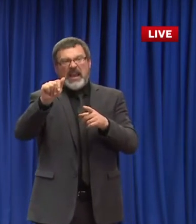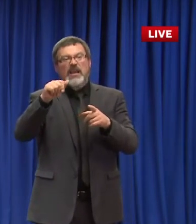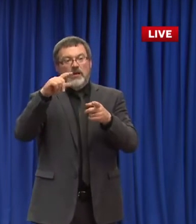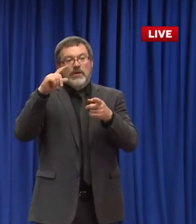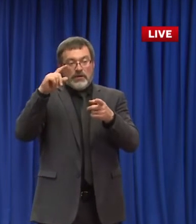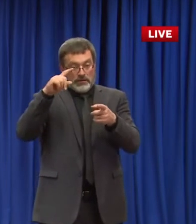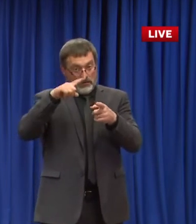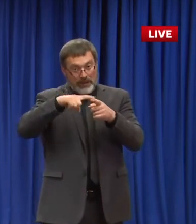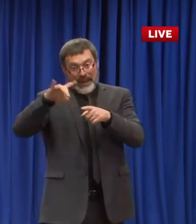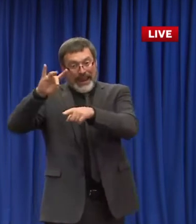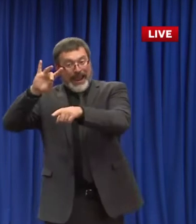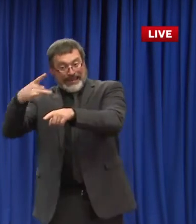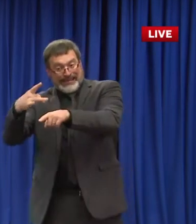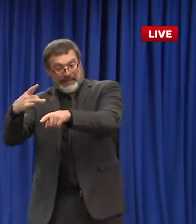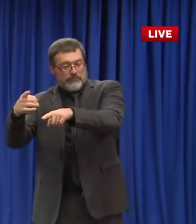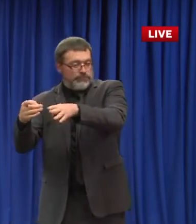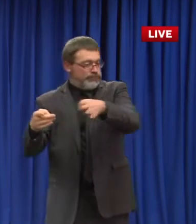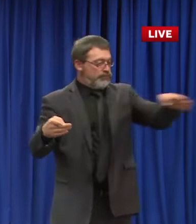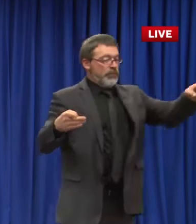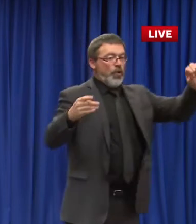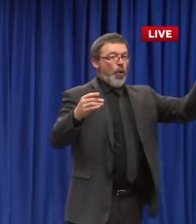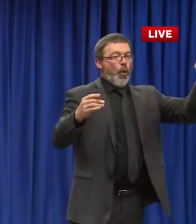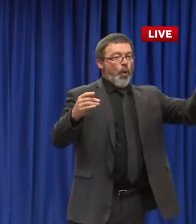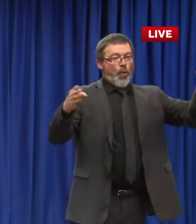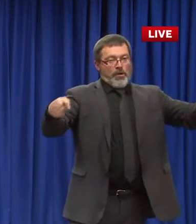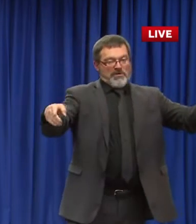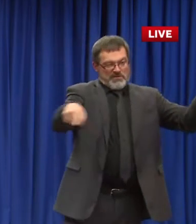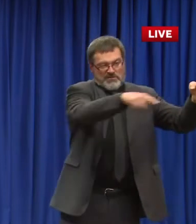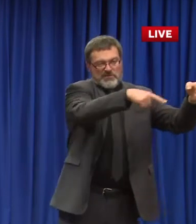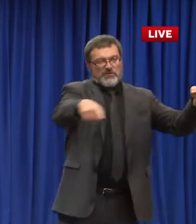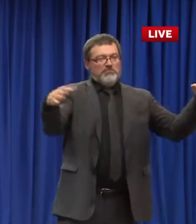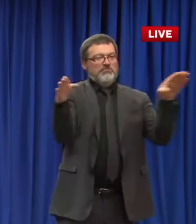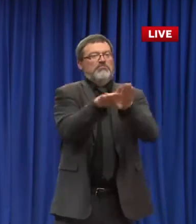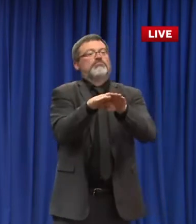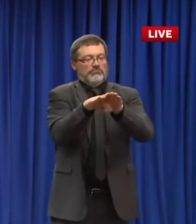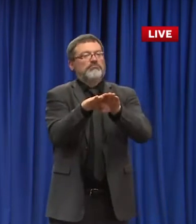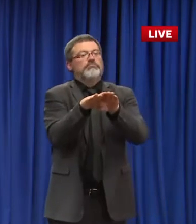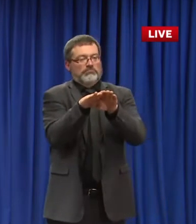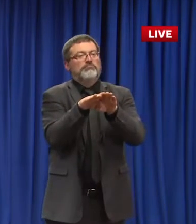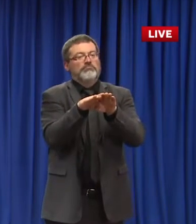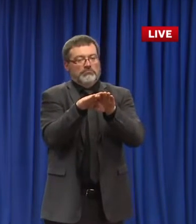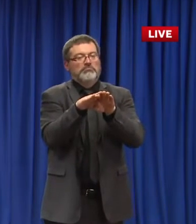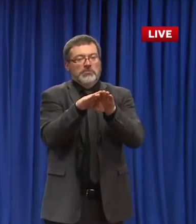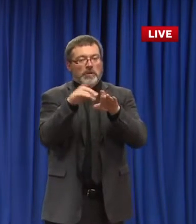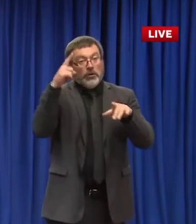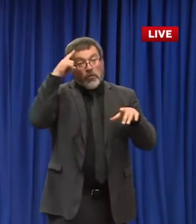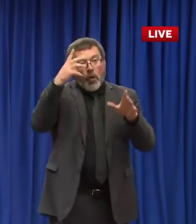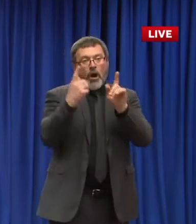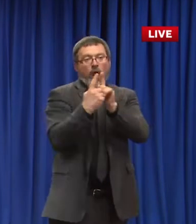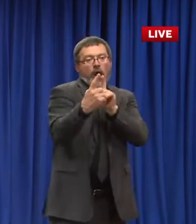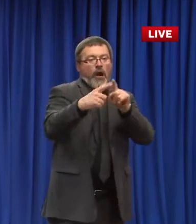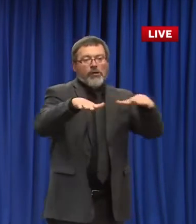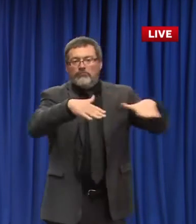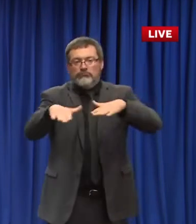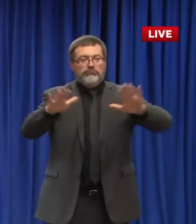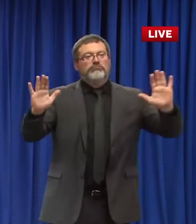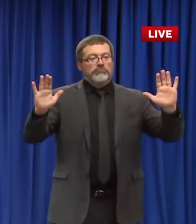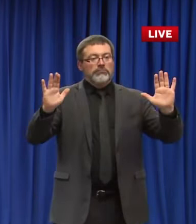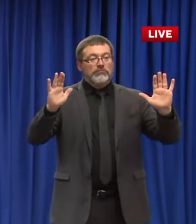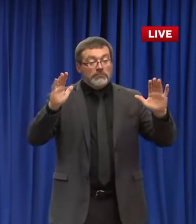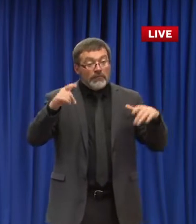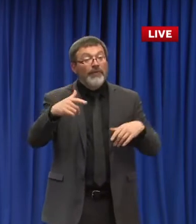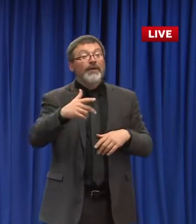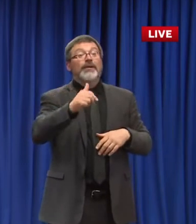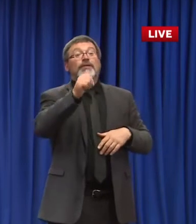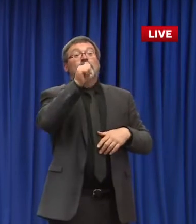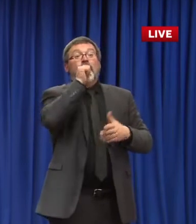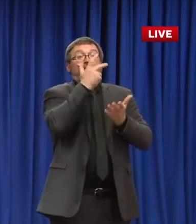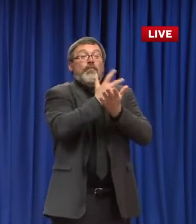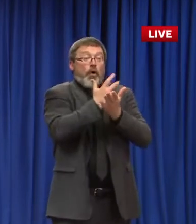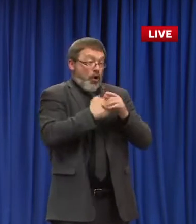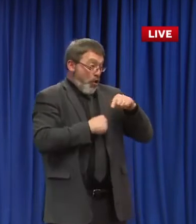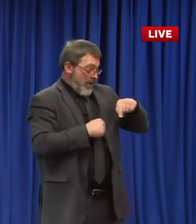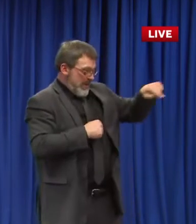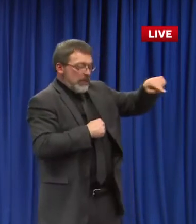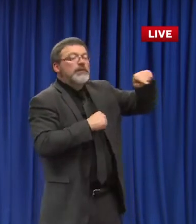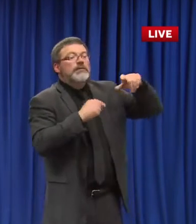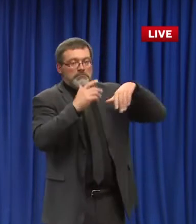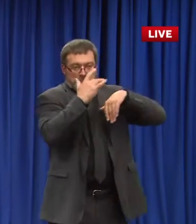THE NORTH DOWN TO O STREET AT THE BOTTOM SOME OF THESE LOWER THE SOUTH BEACH LOTS WILL BE AVAILABLE TO FOLKS OR THE STATE PARK LOT THAT YOU CAN RESERVE WILL BE AVAILABLE TO FOLKS.